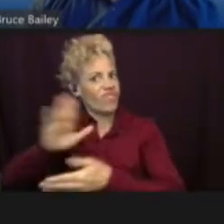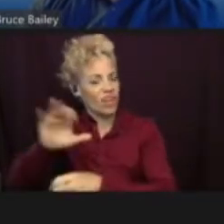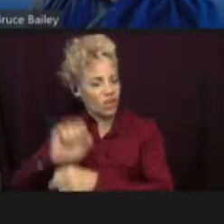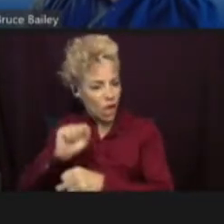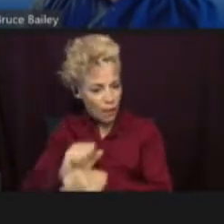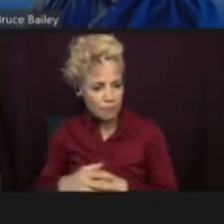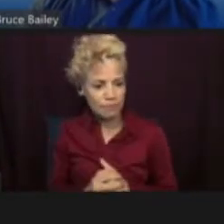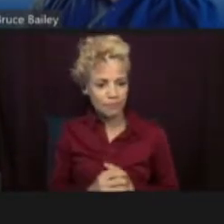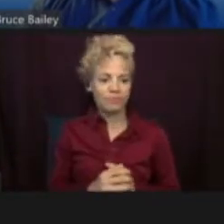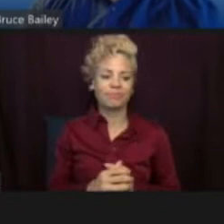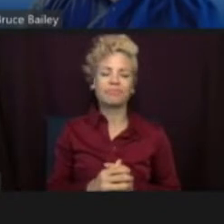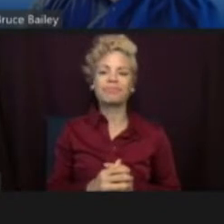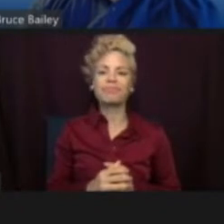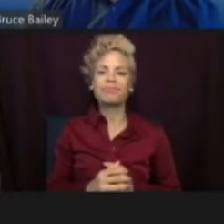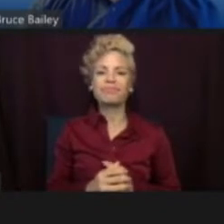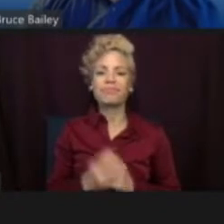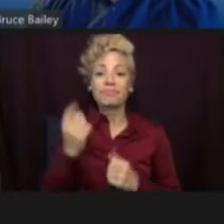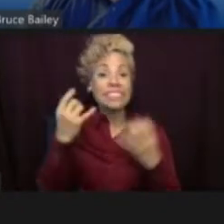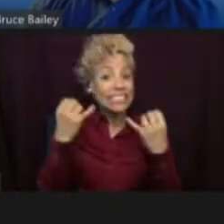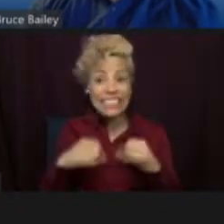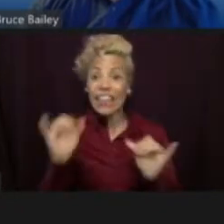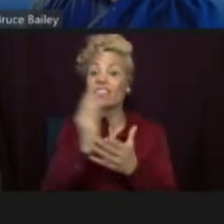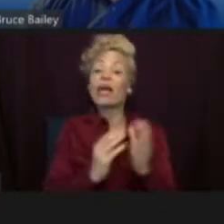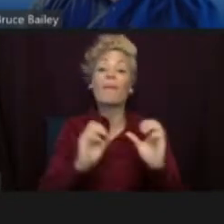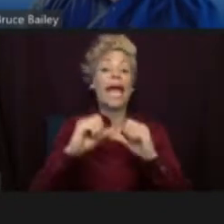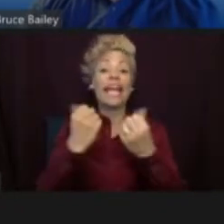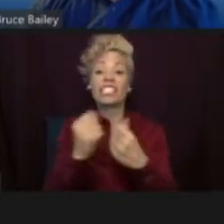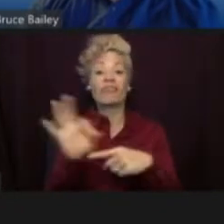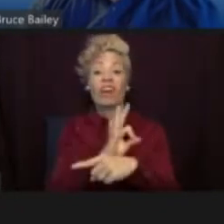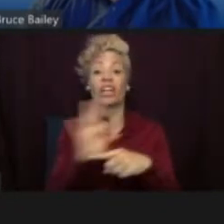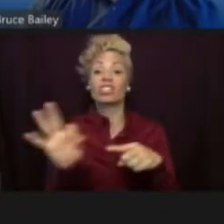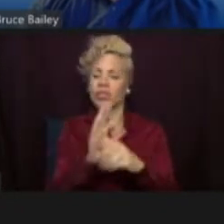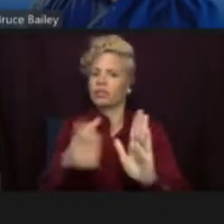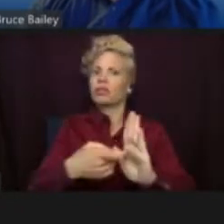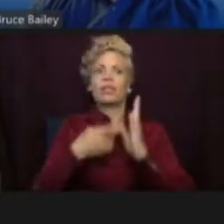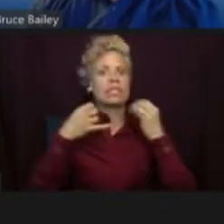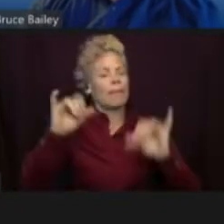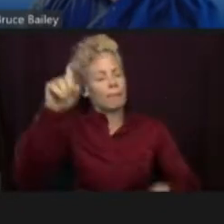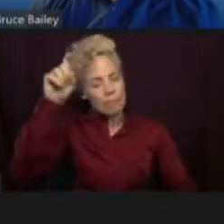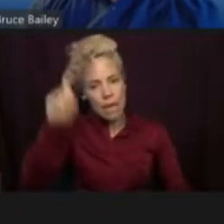that will always need to be performed on site. And it's understandable